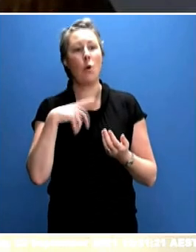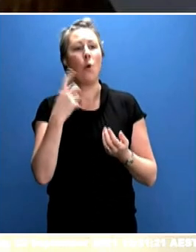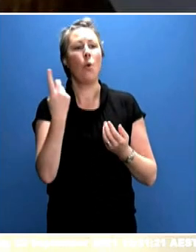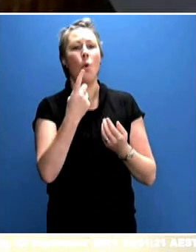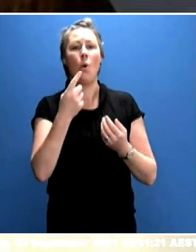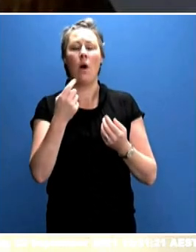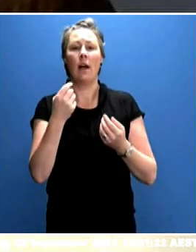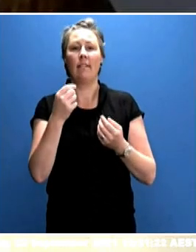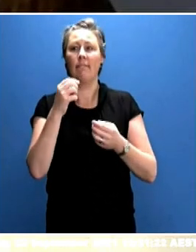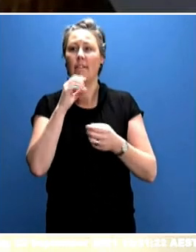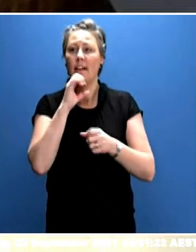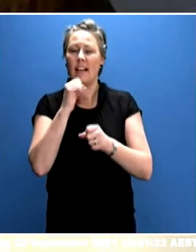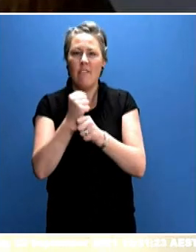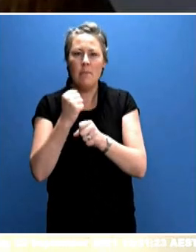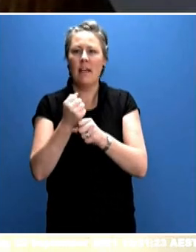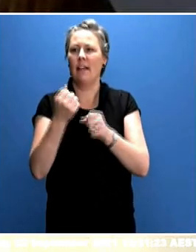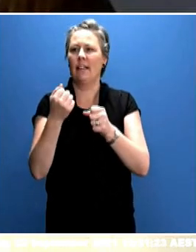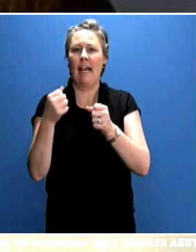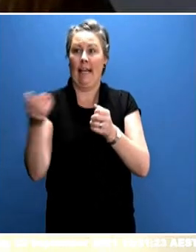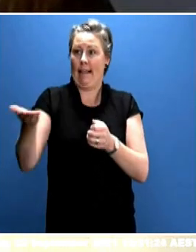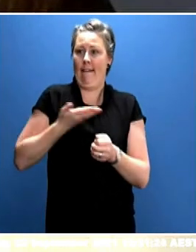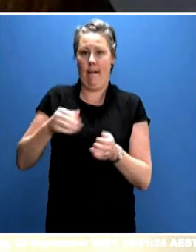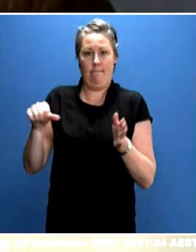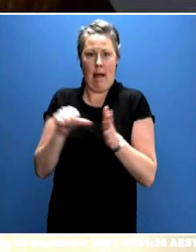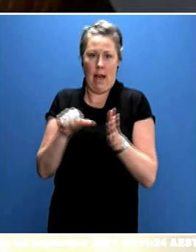which we have to comply with, and it can be a difficult exercise,